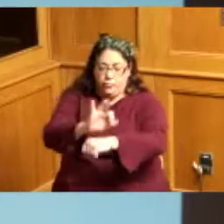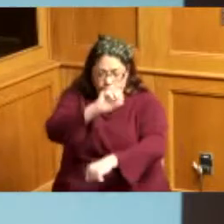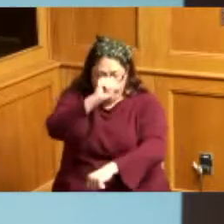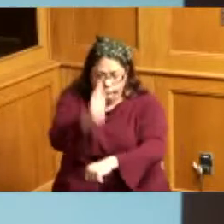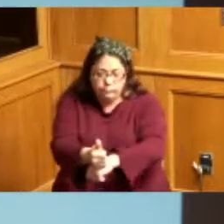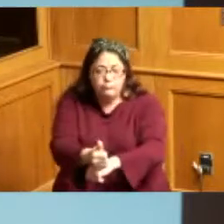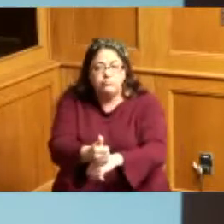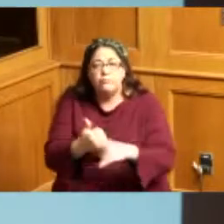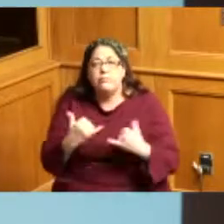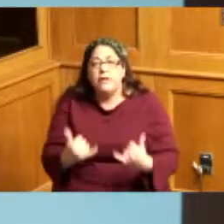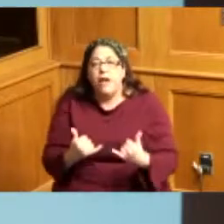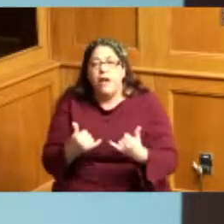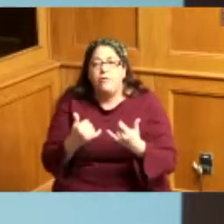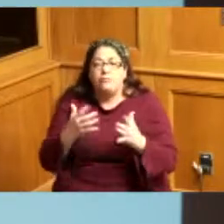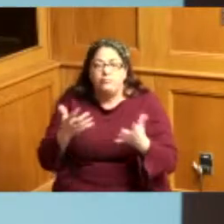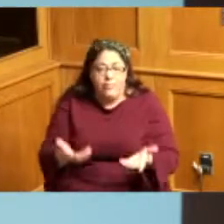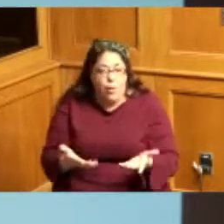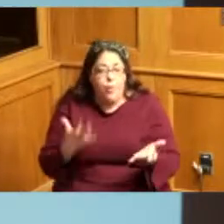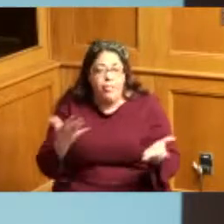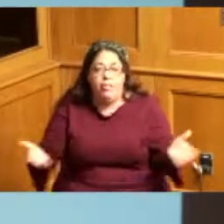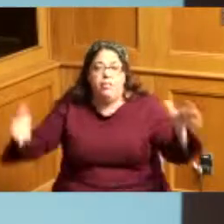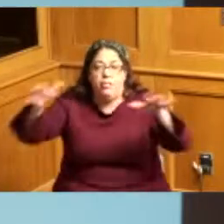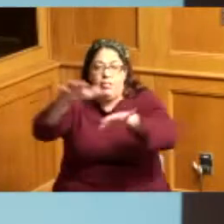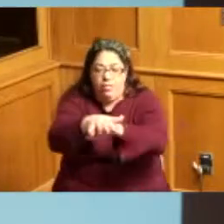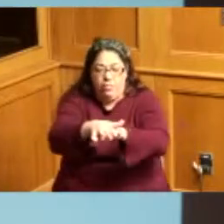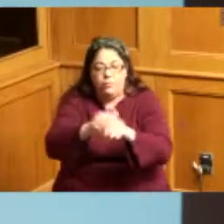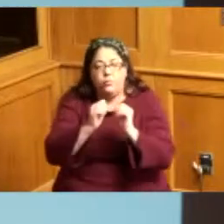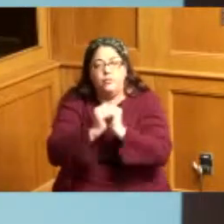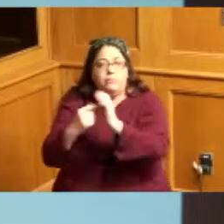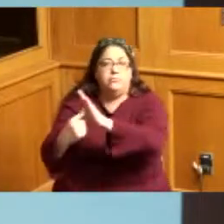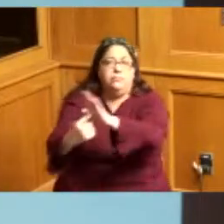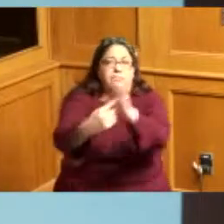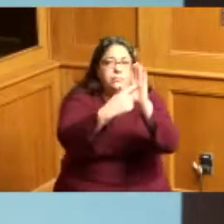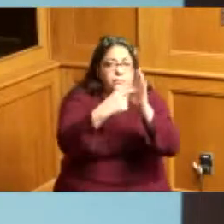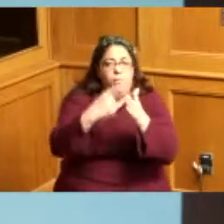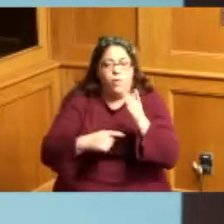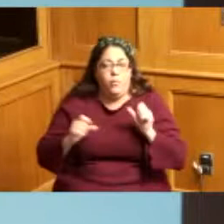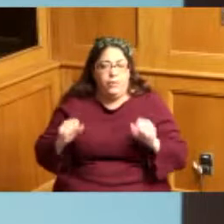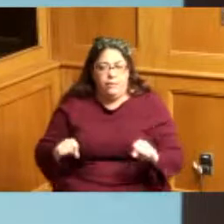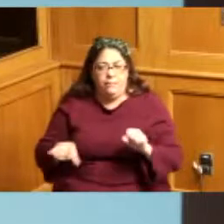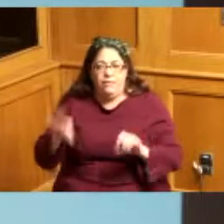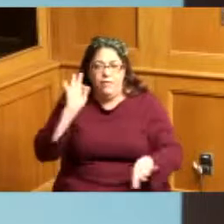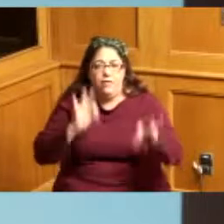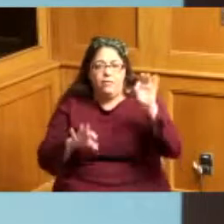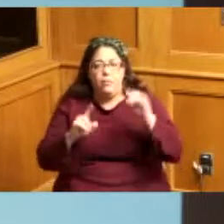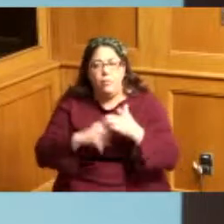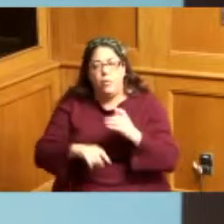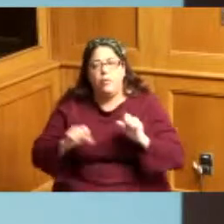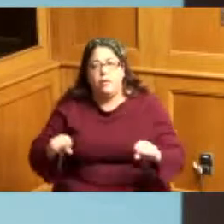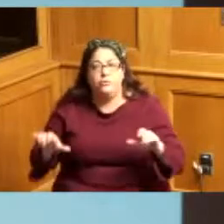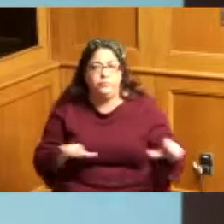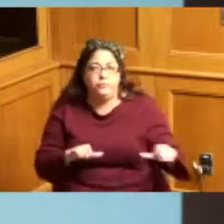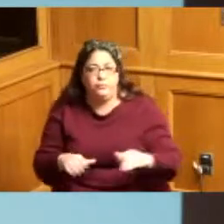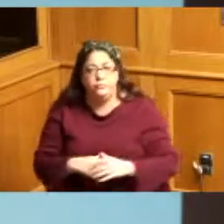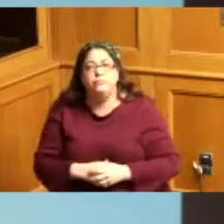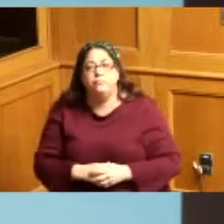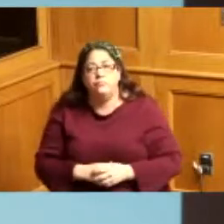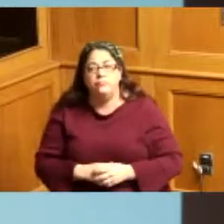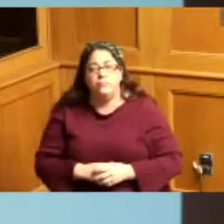today we're going to overlay kind of the the major components of the of of the resolution with when